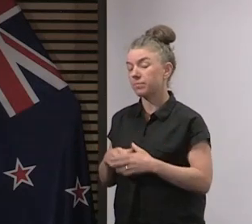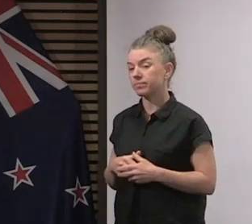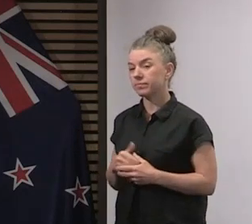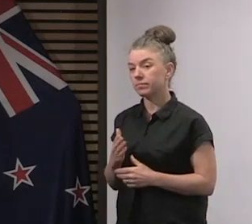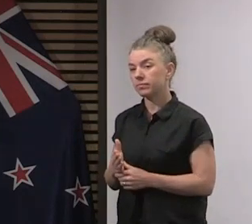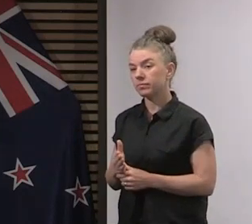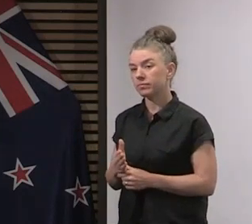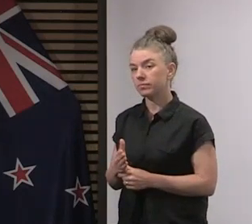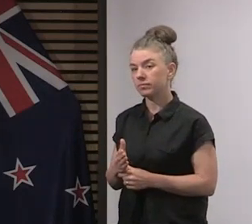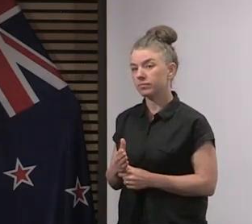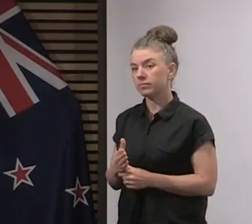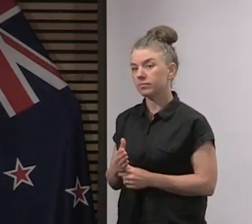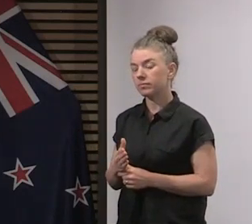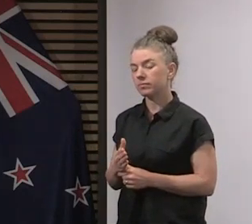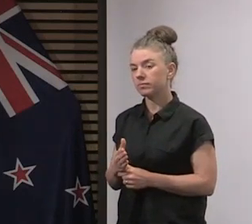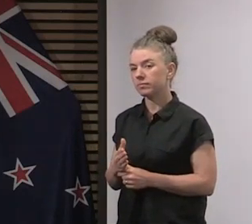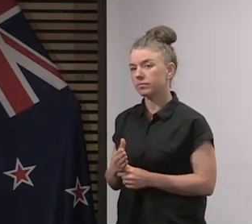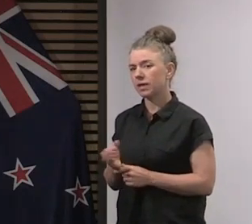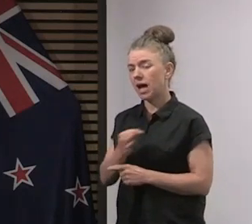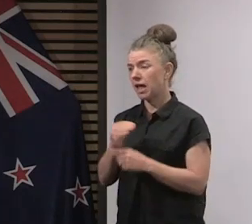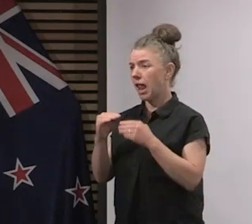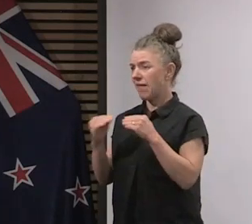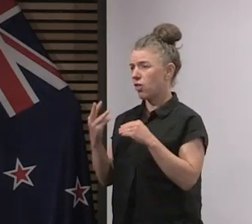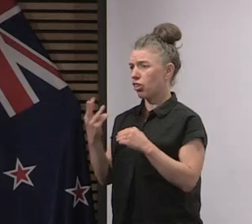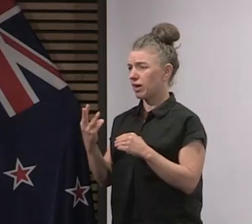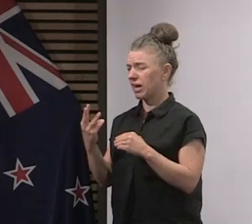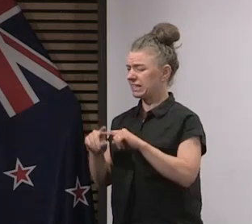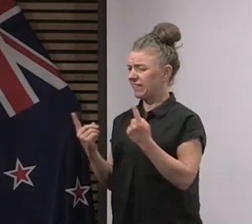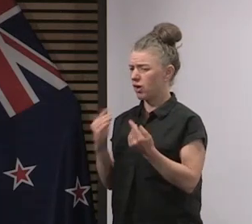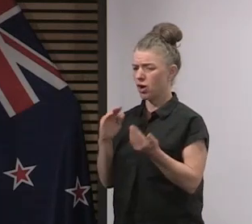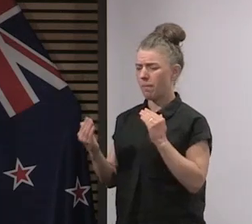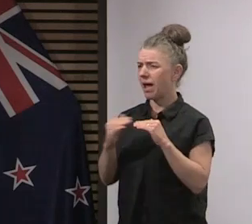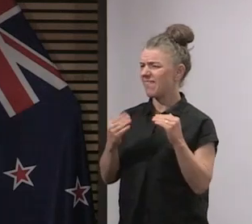one else in New Zealand can do. So all these things will be considered.